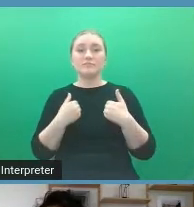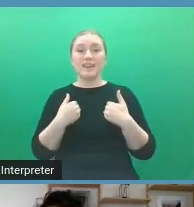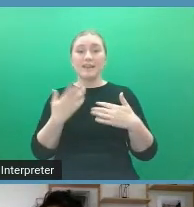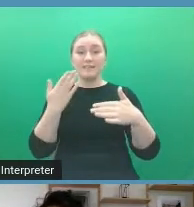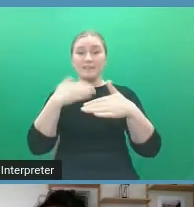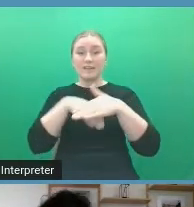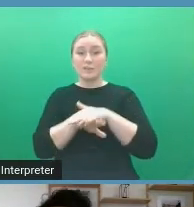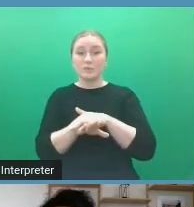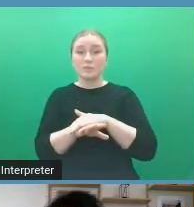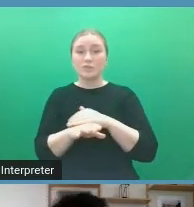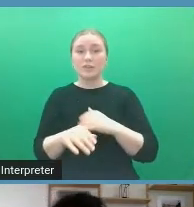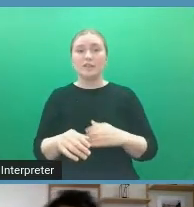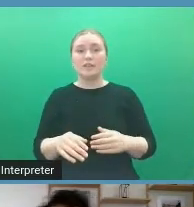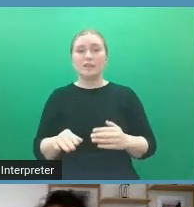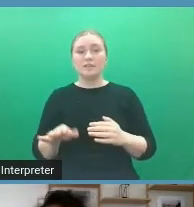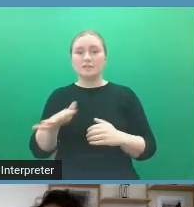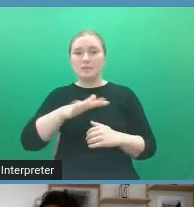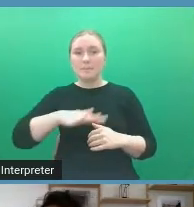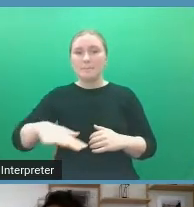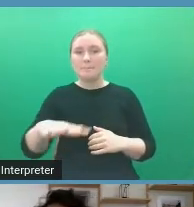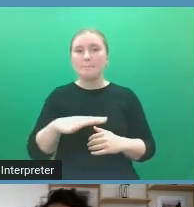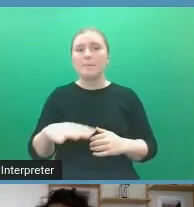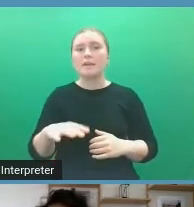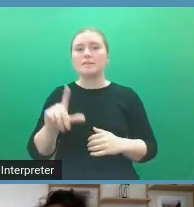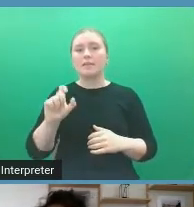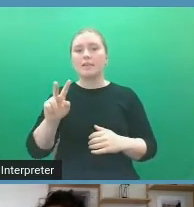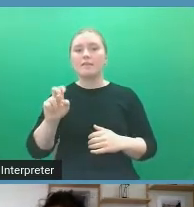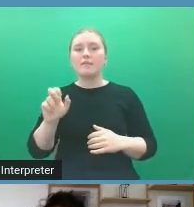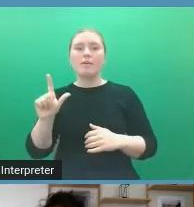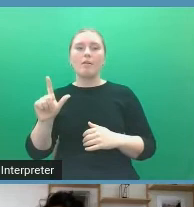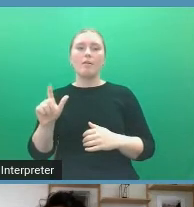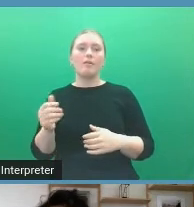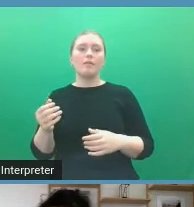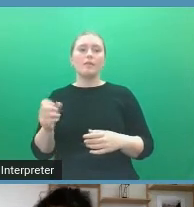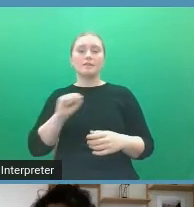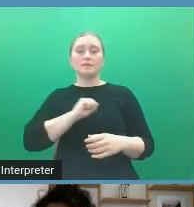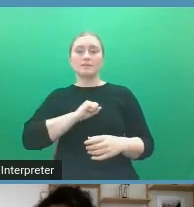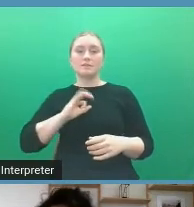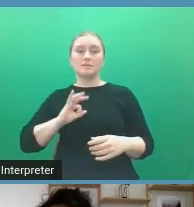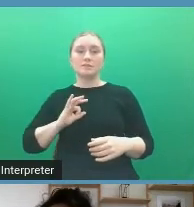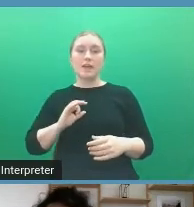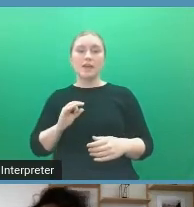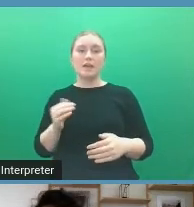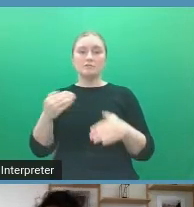level and then through staff to be implemented with the public. So talking about documentation